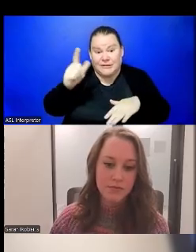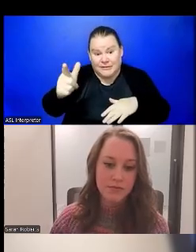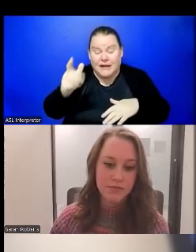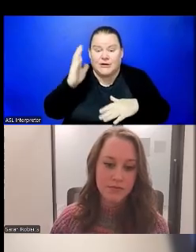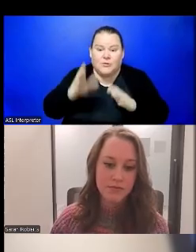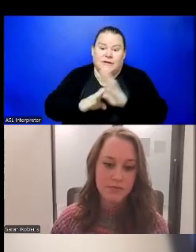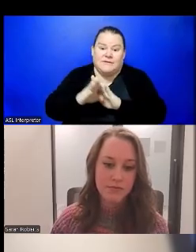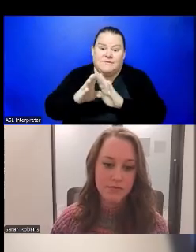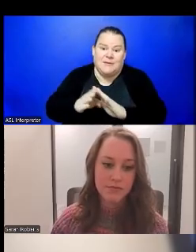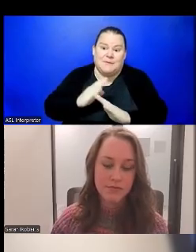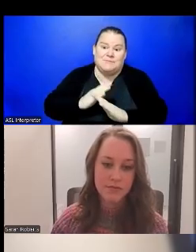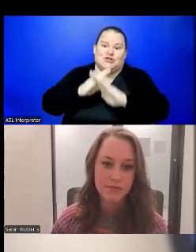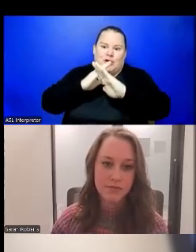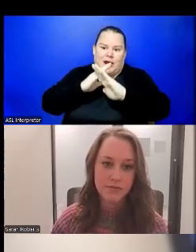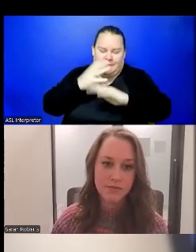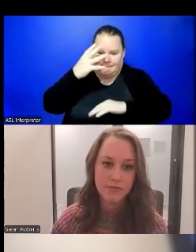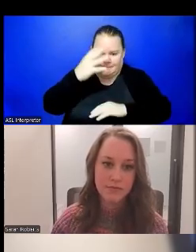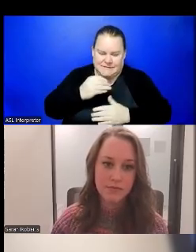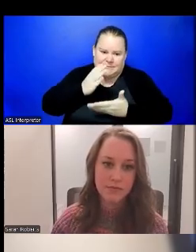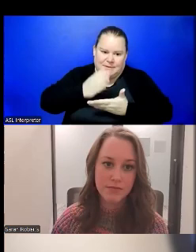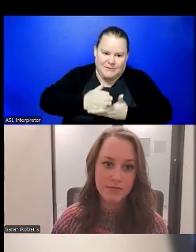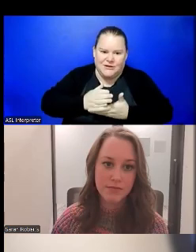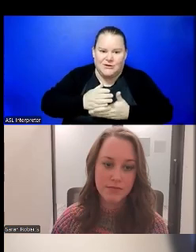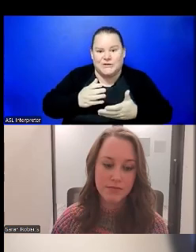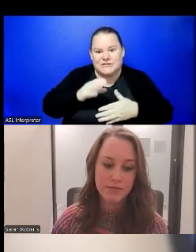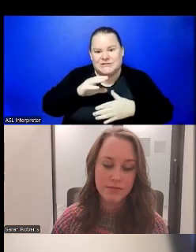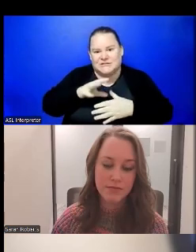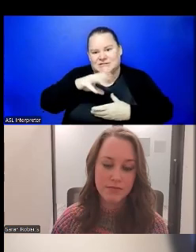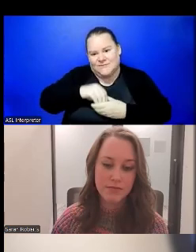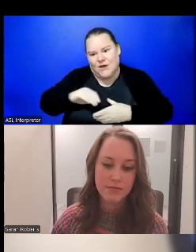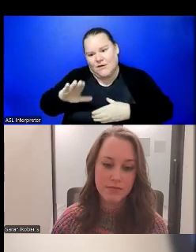related to both evolving obesity as well as their continued low tone. All right,